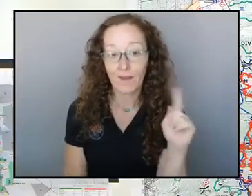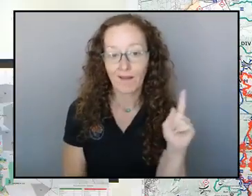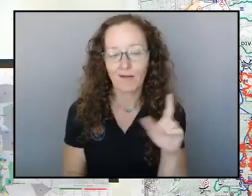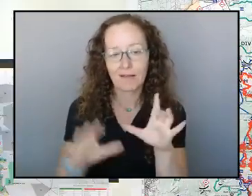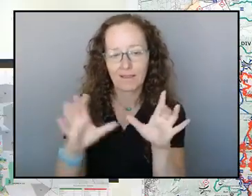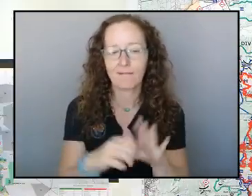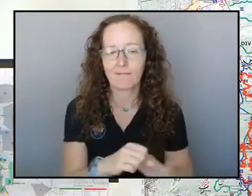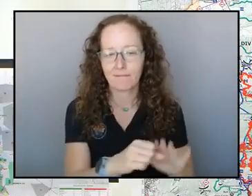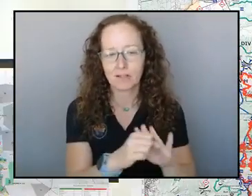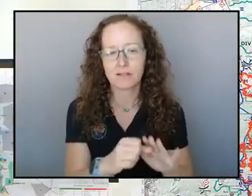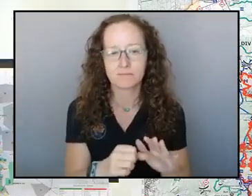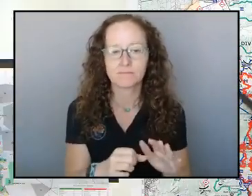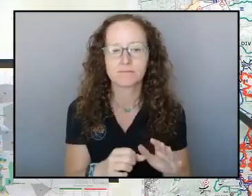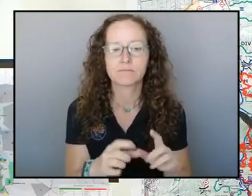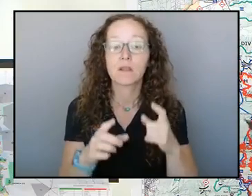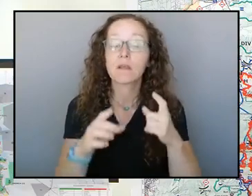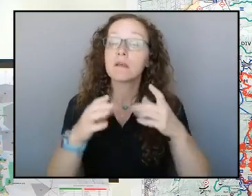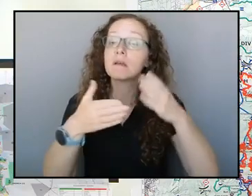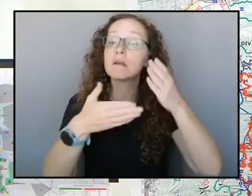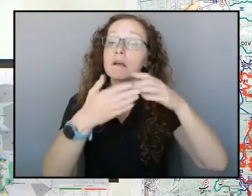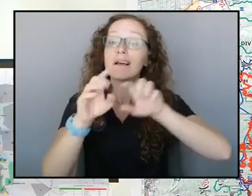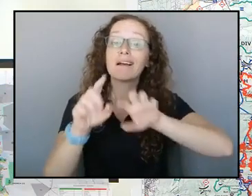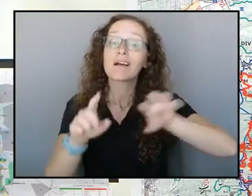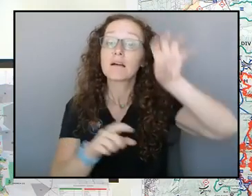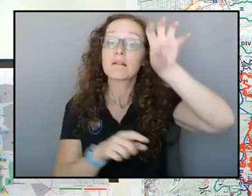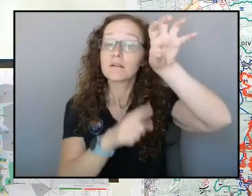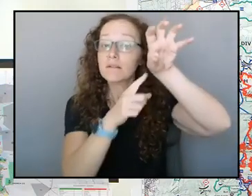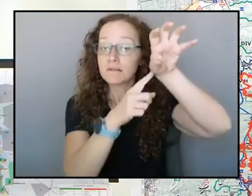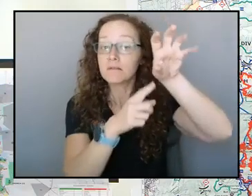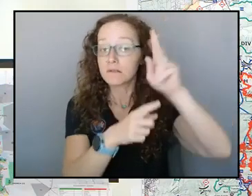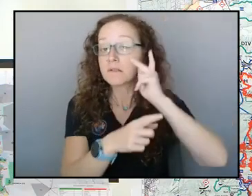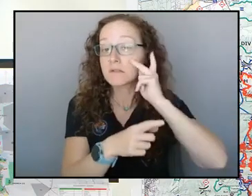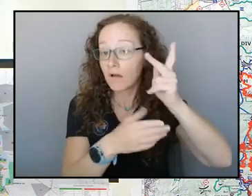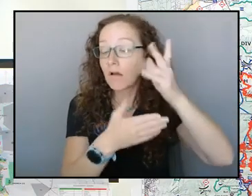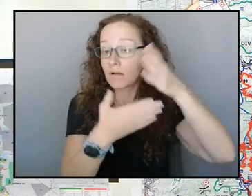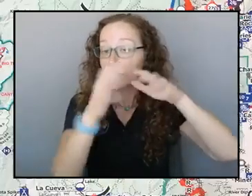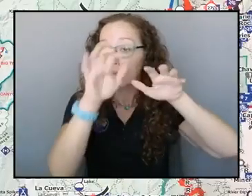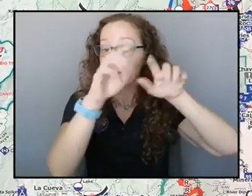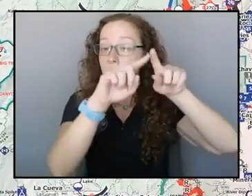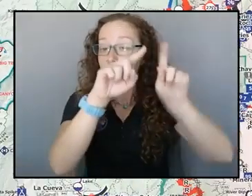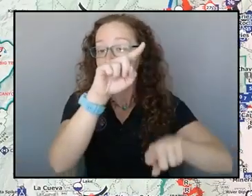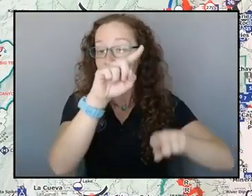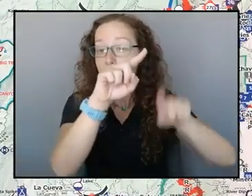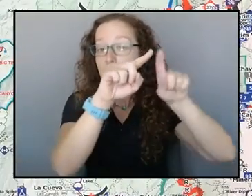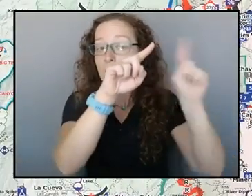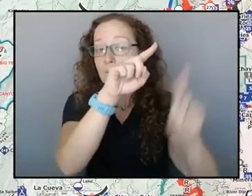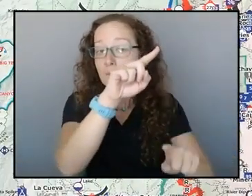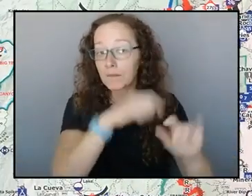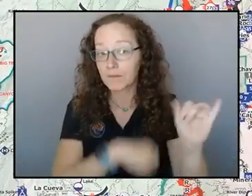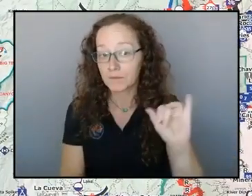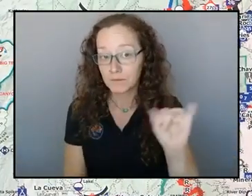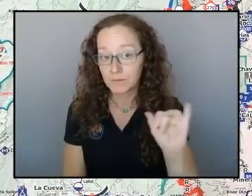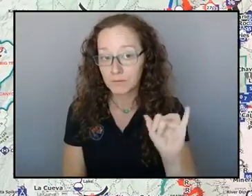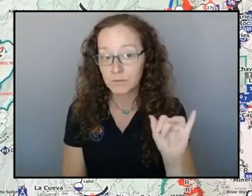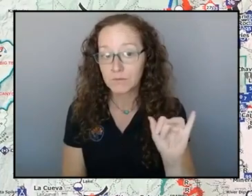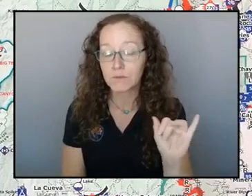dropped up in here as well. So that's something we get to continue to monitor as we go in through the day today for the